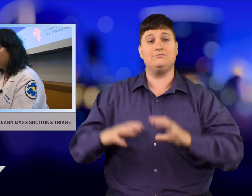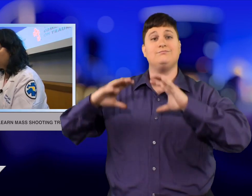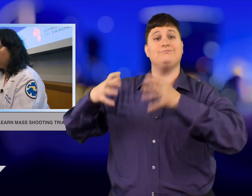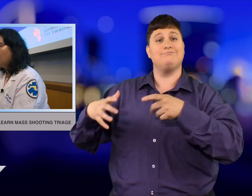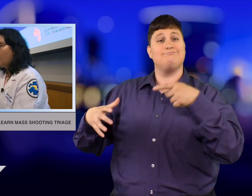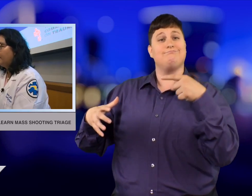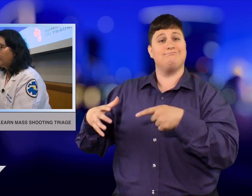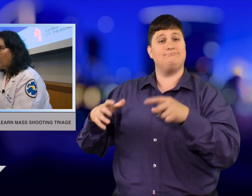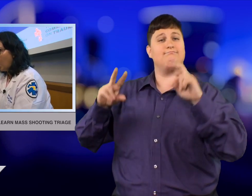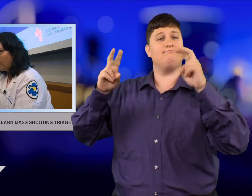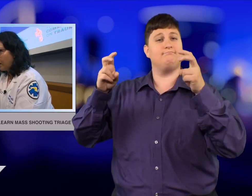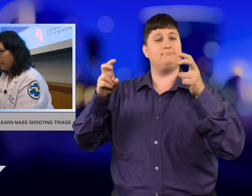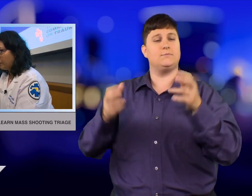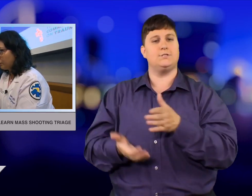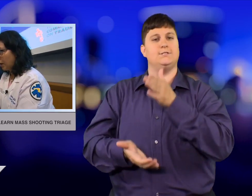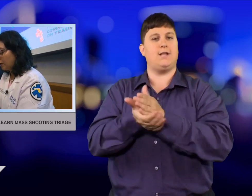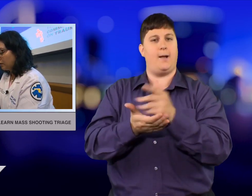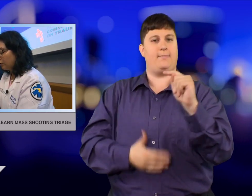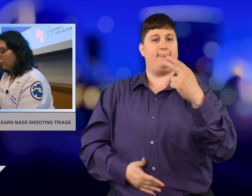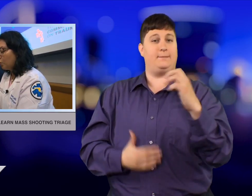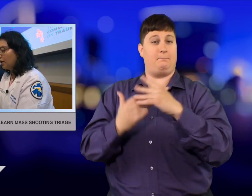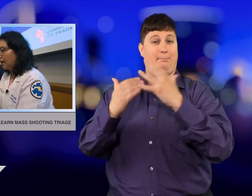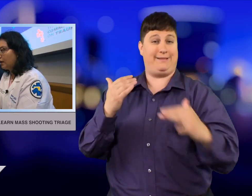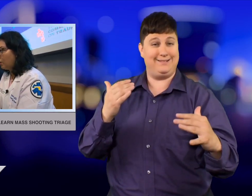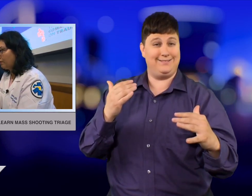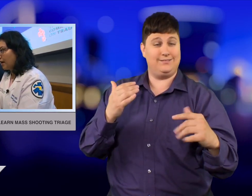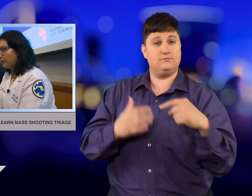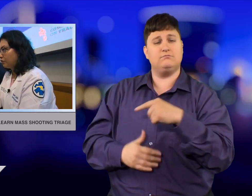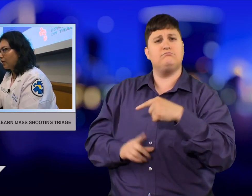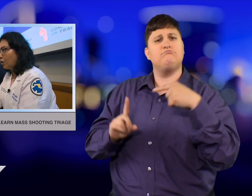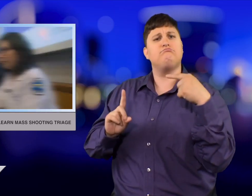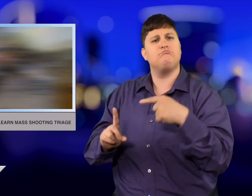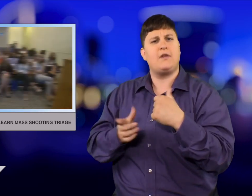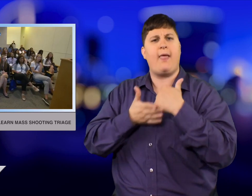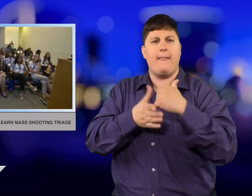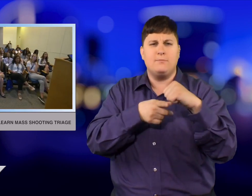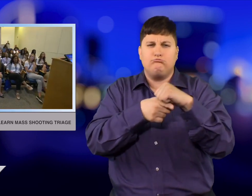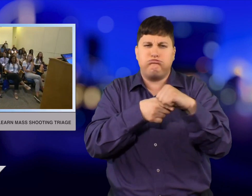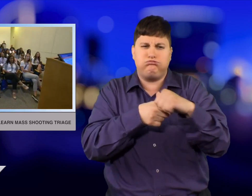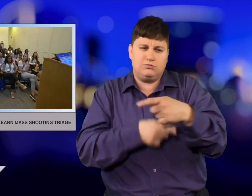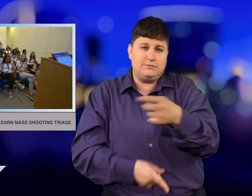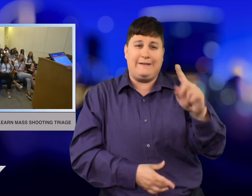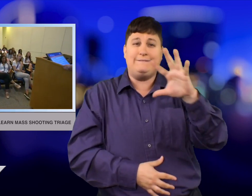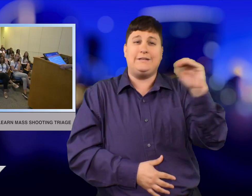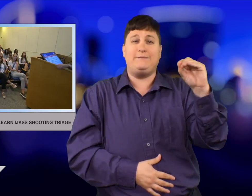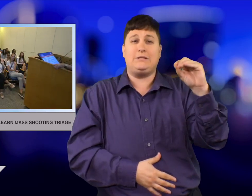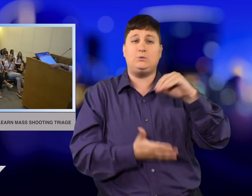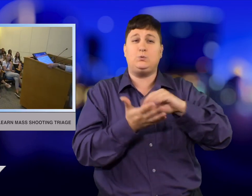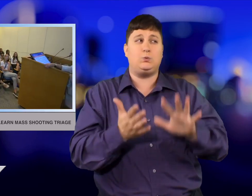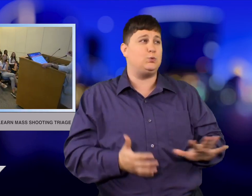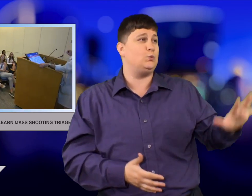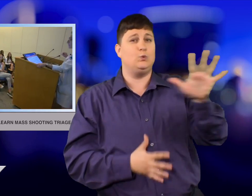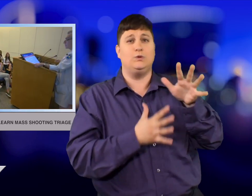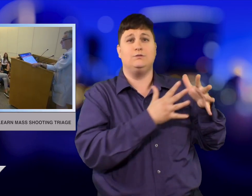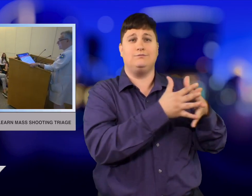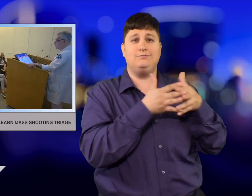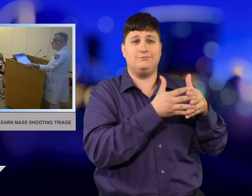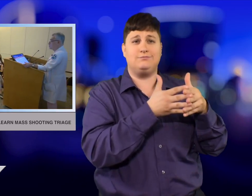A campaign called "Stop The Bleed" is helping train about 50 students around the country